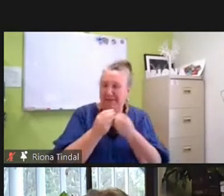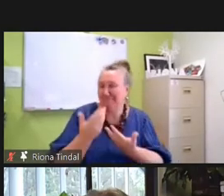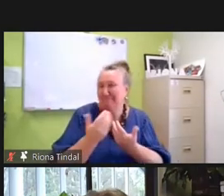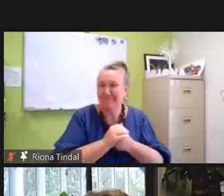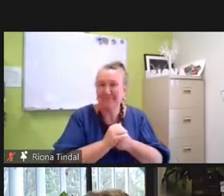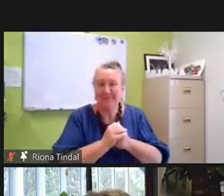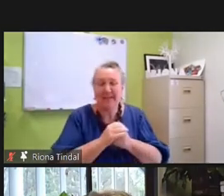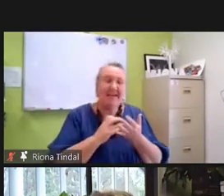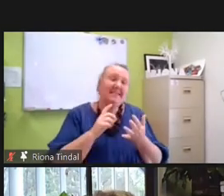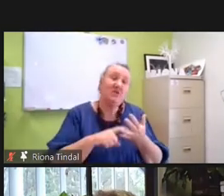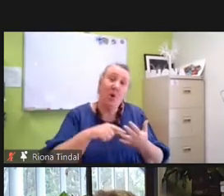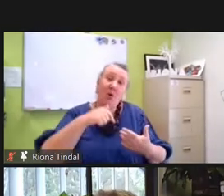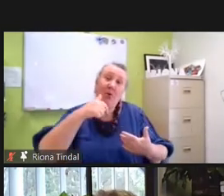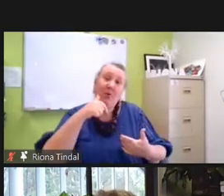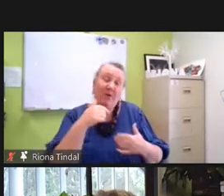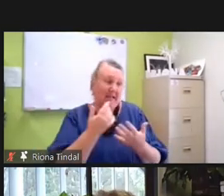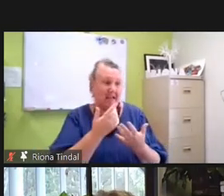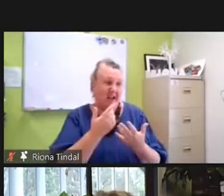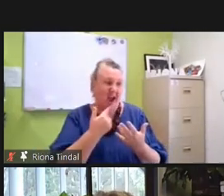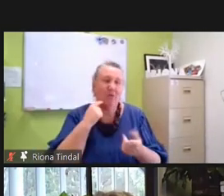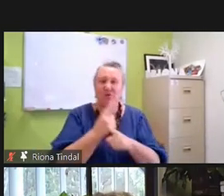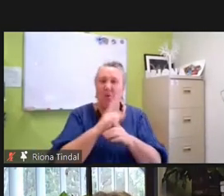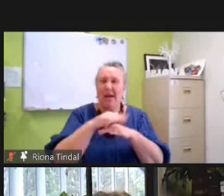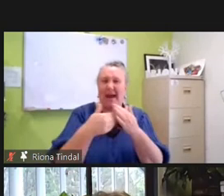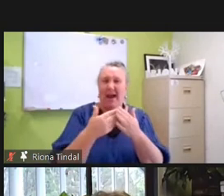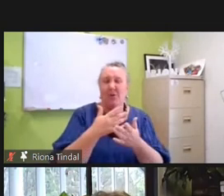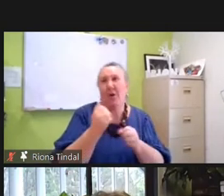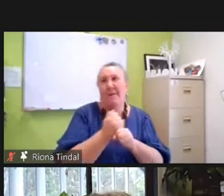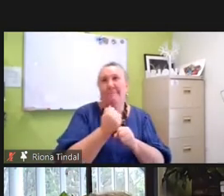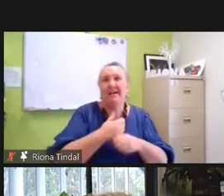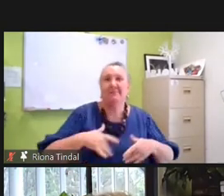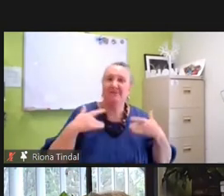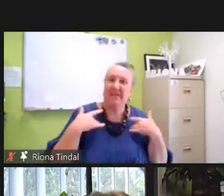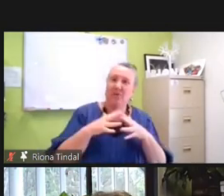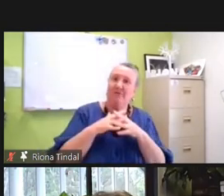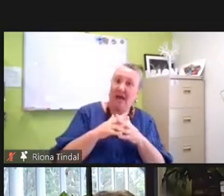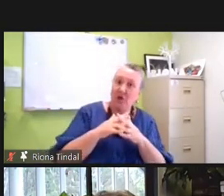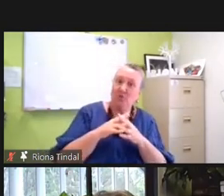about them. I like to draw them and include them in my art. I'm going to be talking about